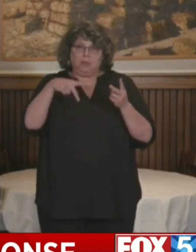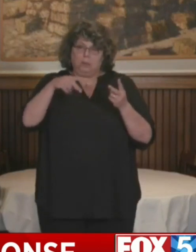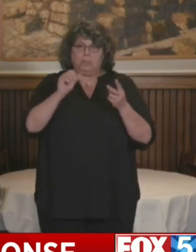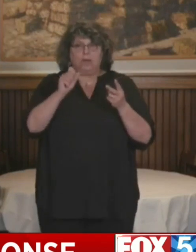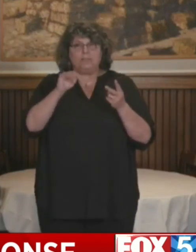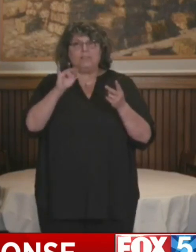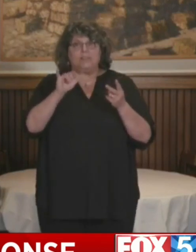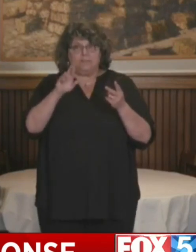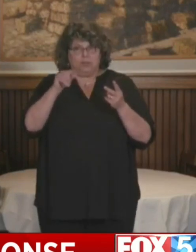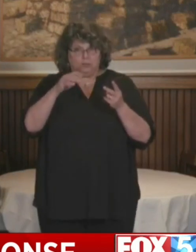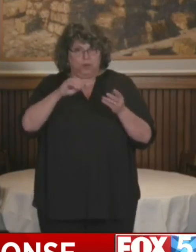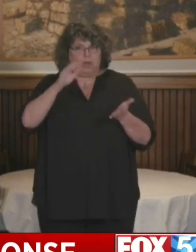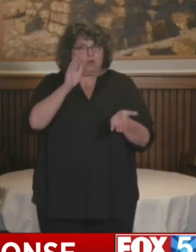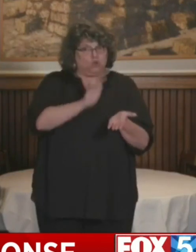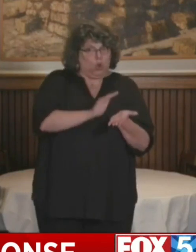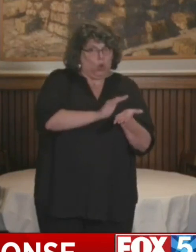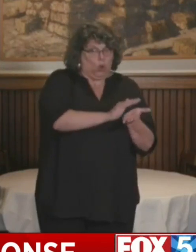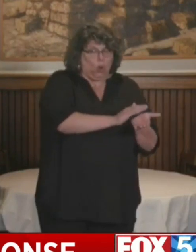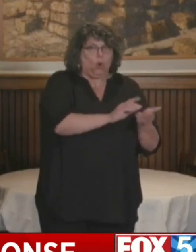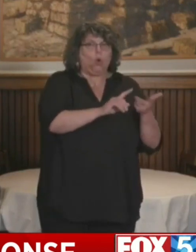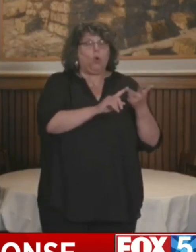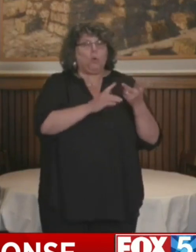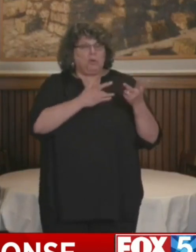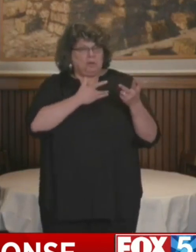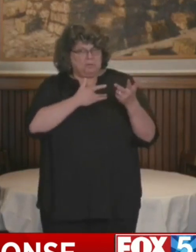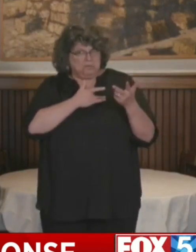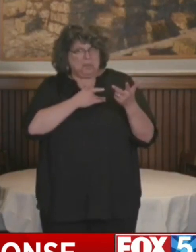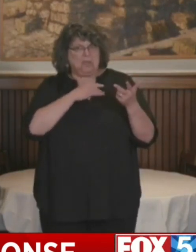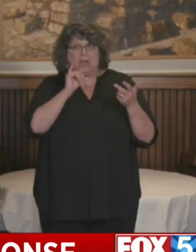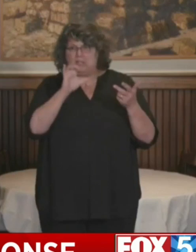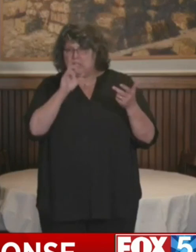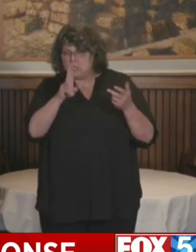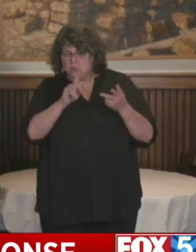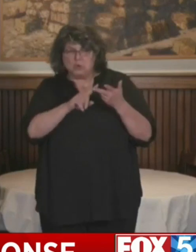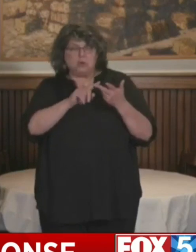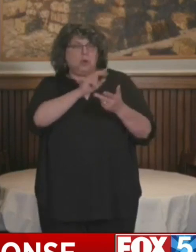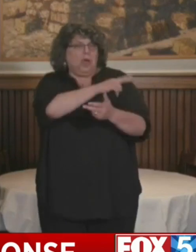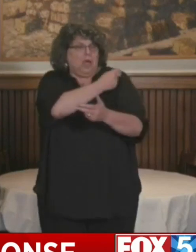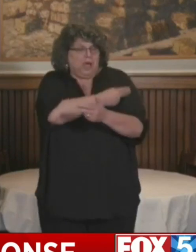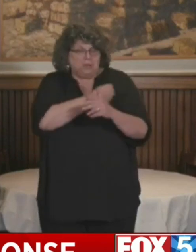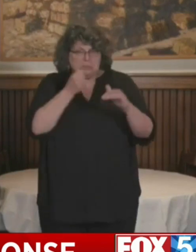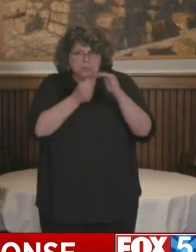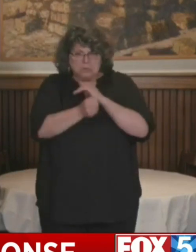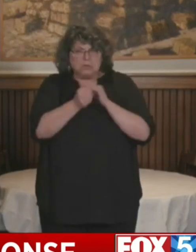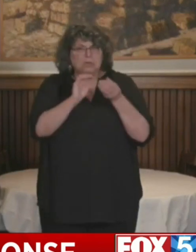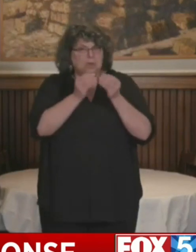OF HIGHLIGHTING WE EXPECT IF WE HOLD THE RATE. TRANSMISSIONS WE HOLD THE POSITIVITY RATE DOWN WE